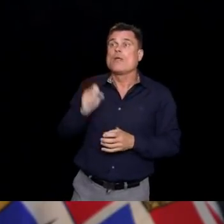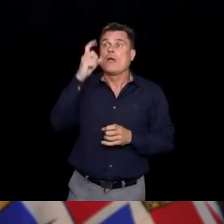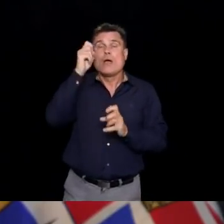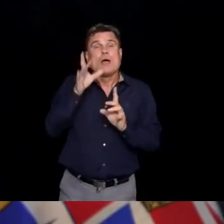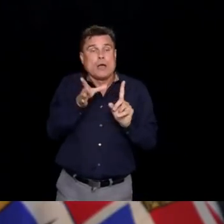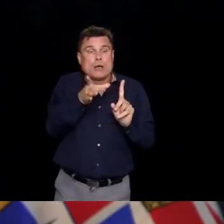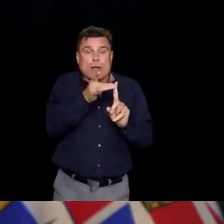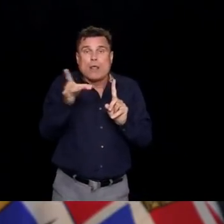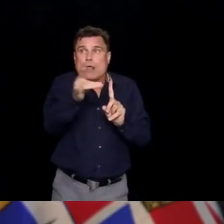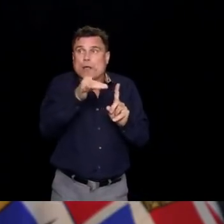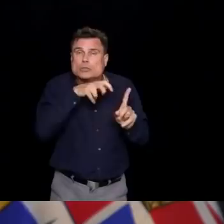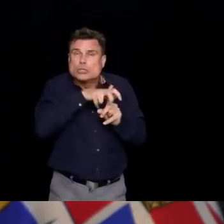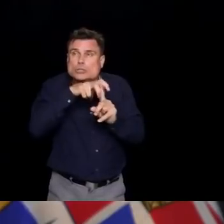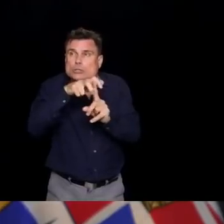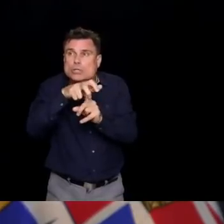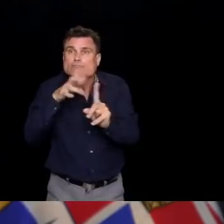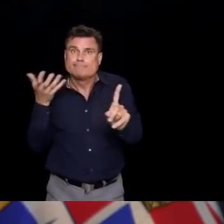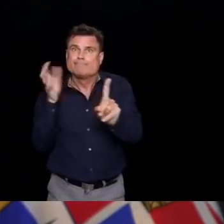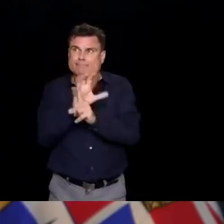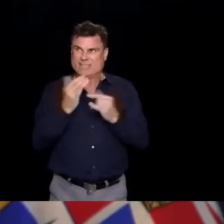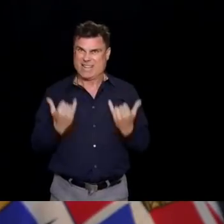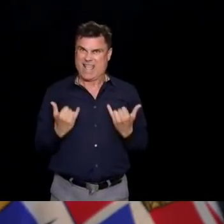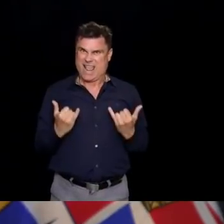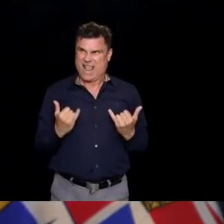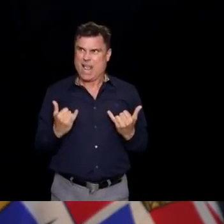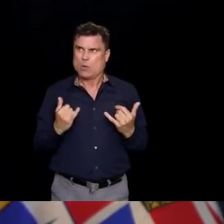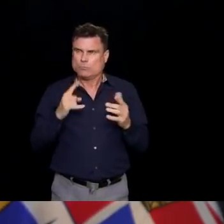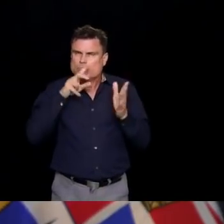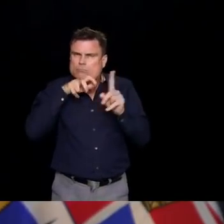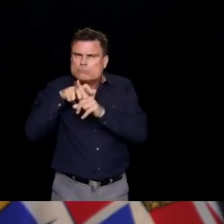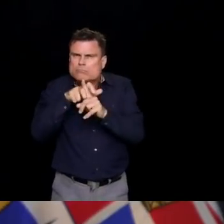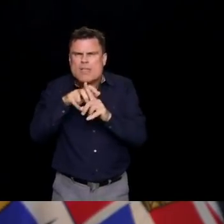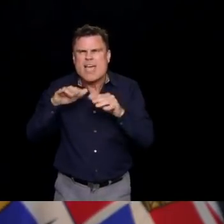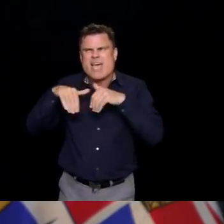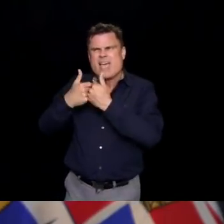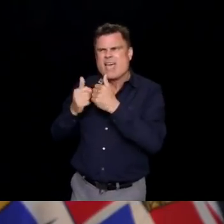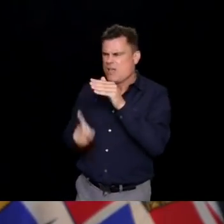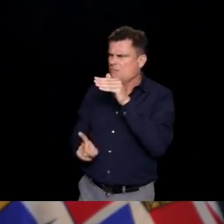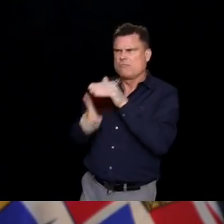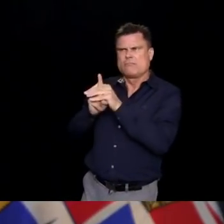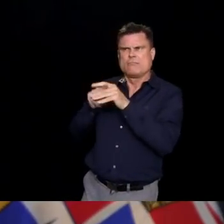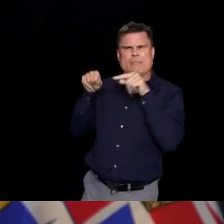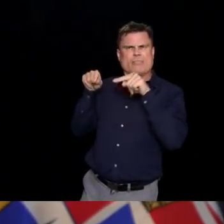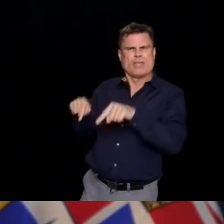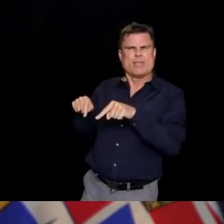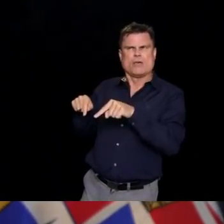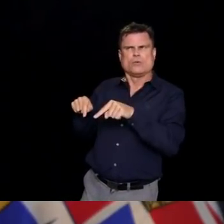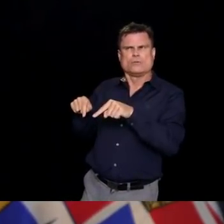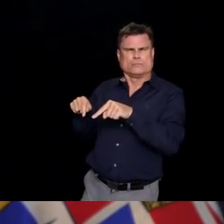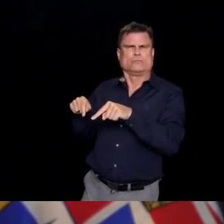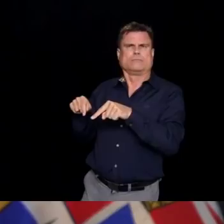understanding how the virus was introduced into people in the